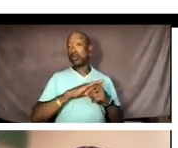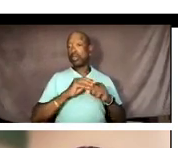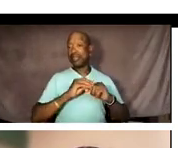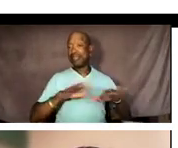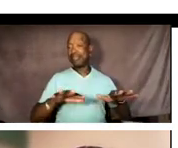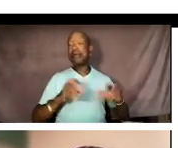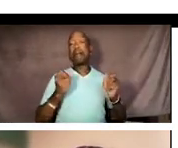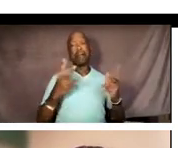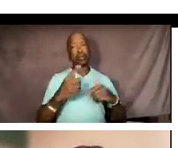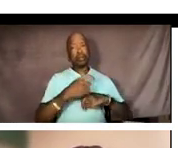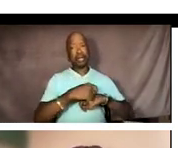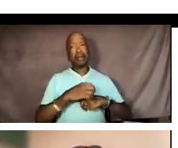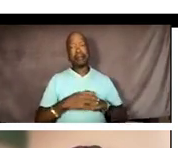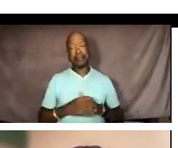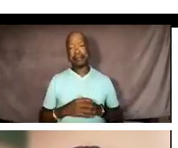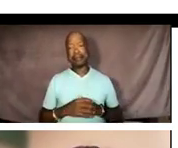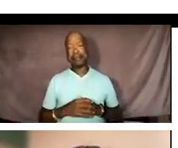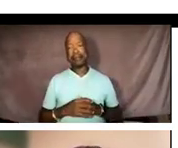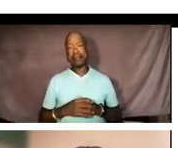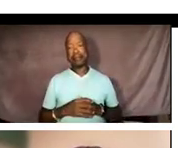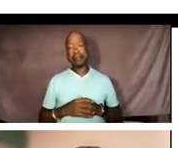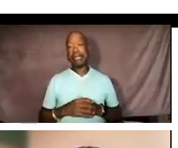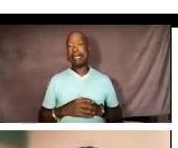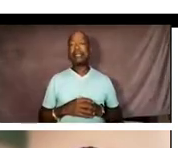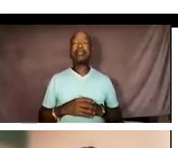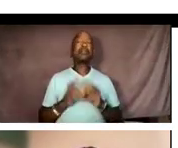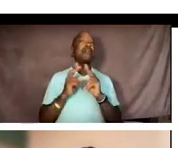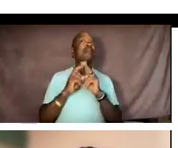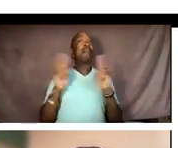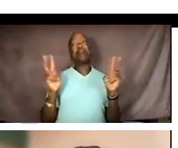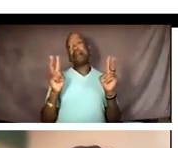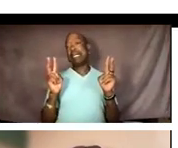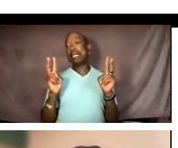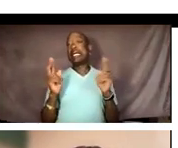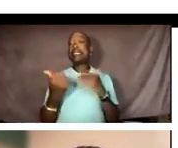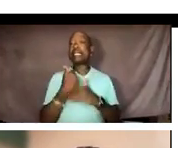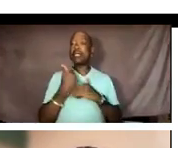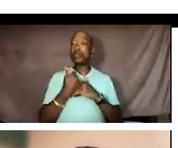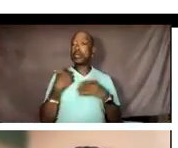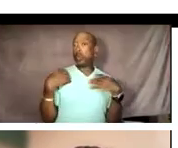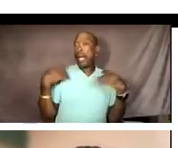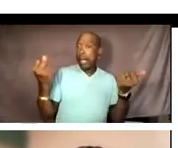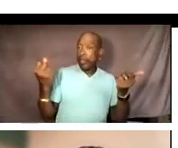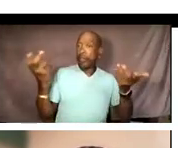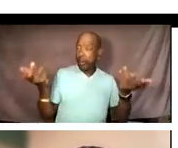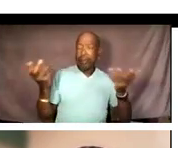and yes it's just very dangerous like ableism runs so deeply that they're banning masks during one of